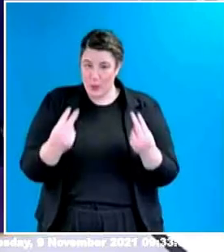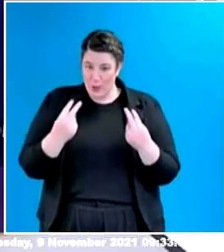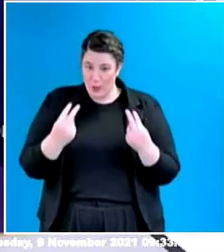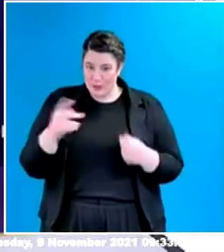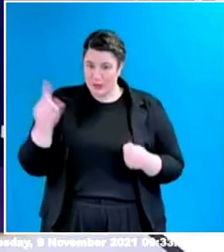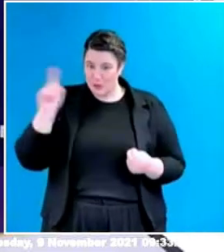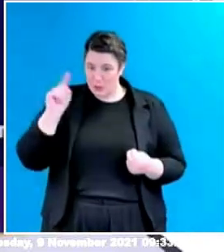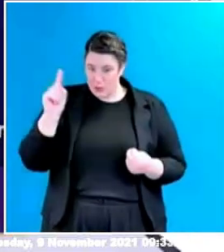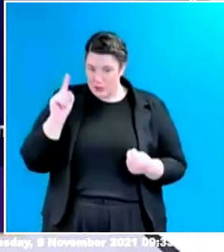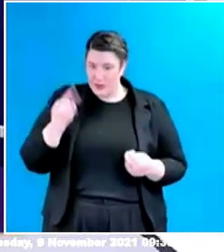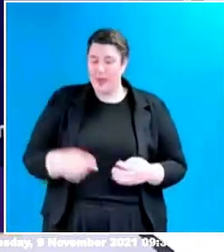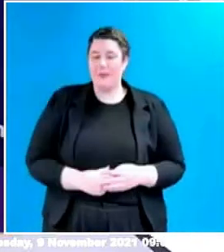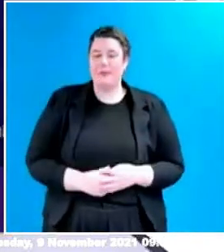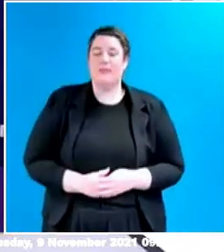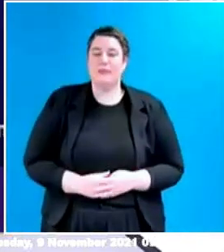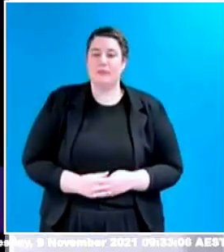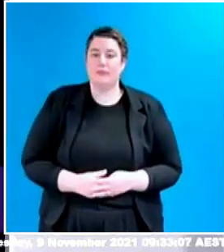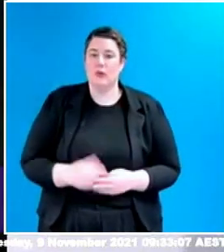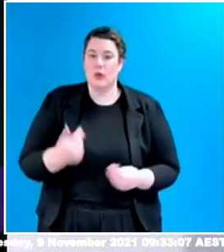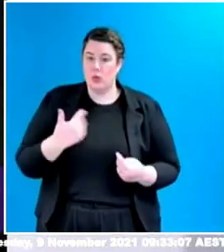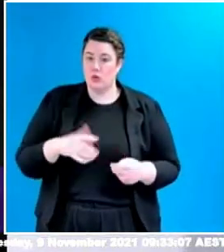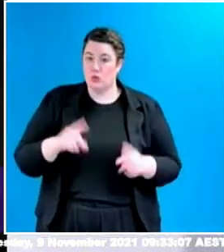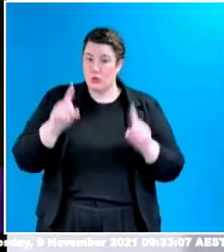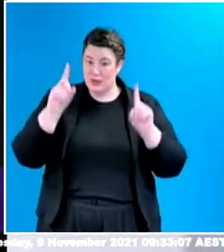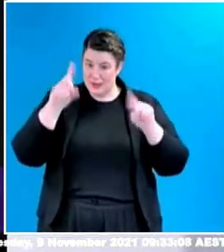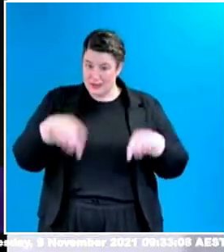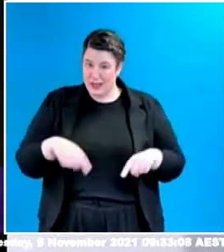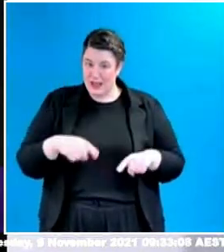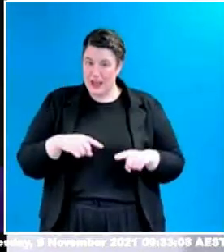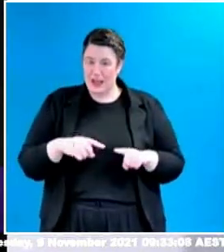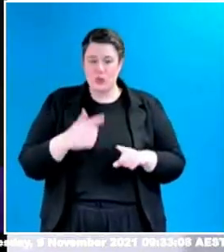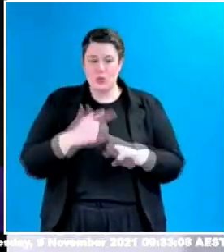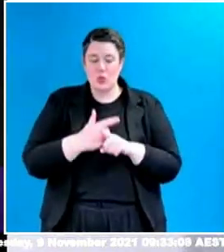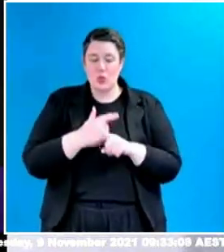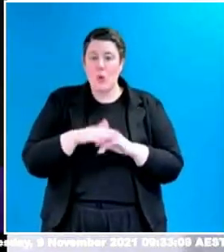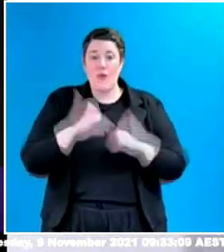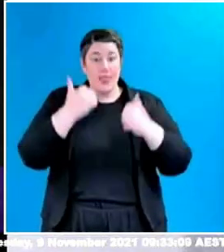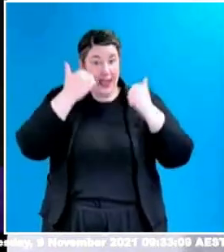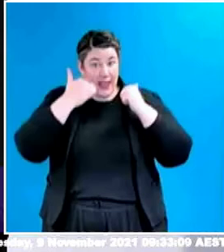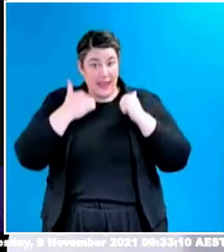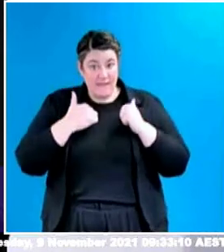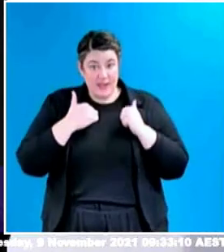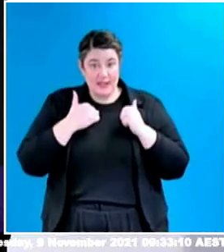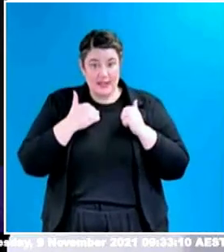Can I start by dealing with the evidence from Professor Byrnes yesterday.